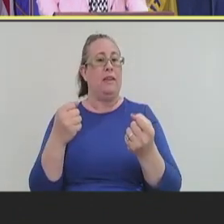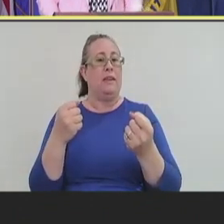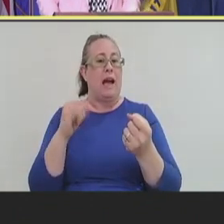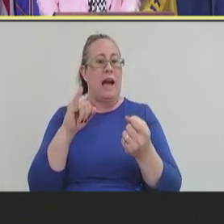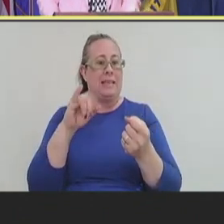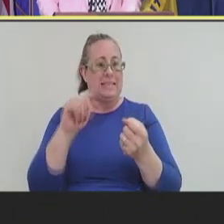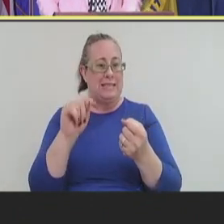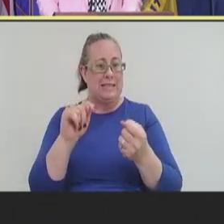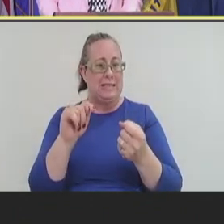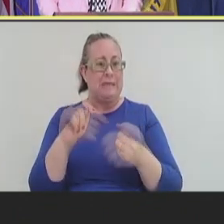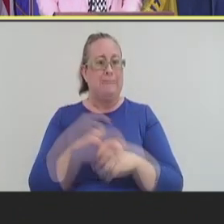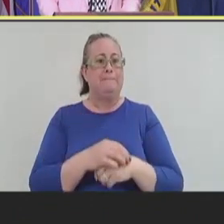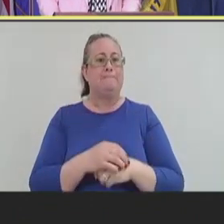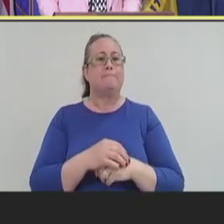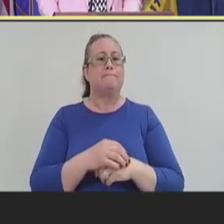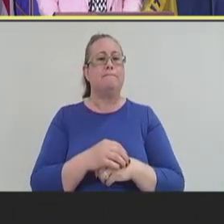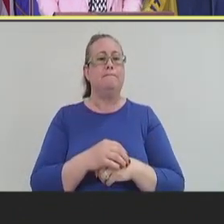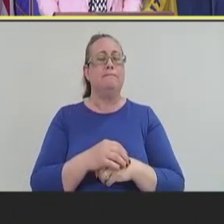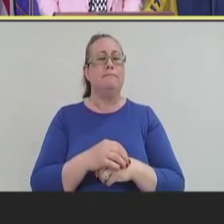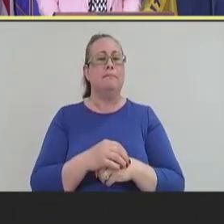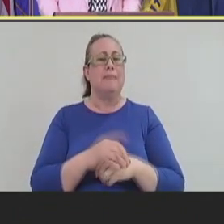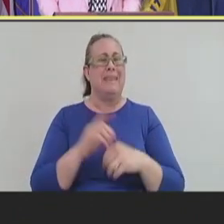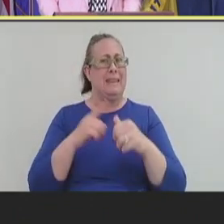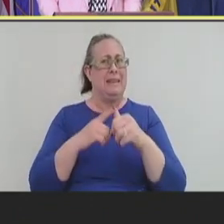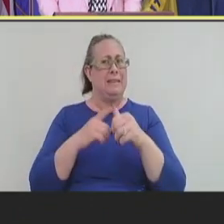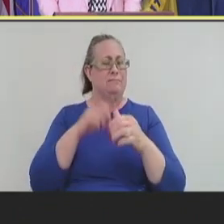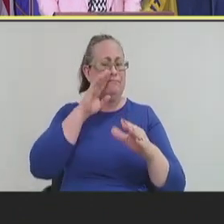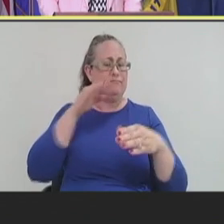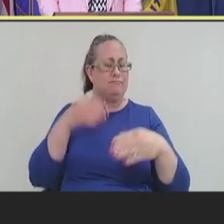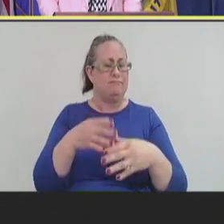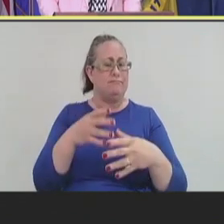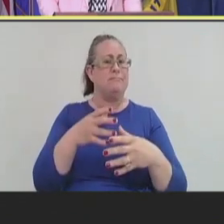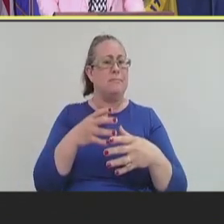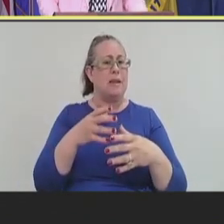note that the initial focus has really been on a lot of the surveillance systems out there. So,